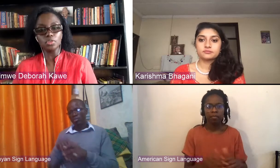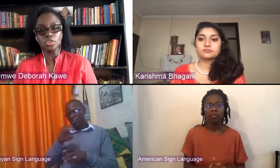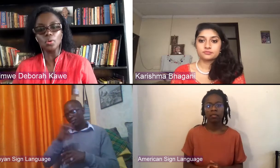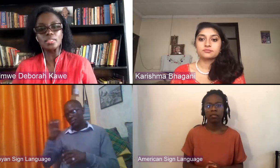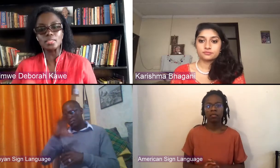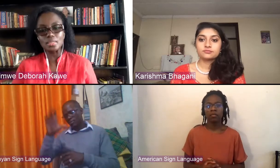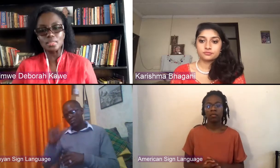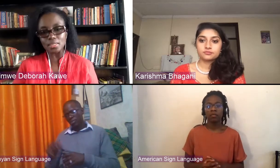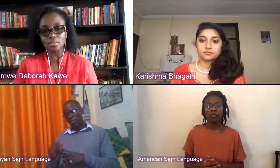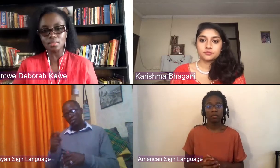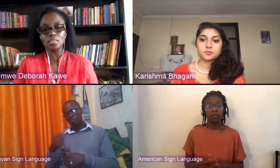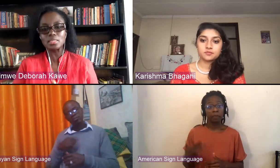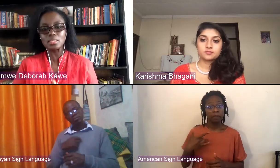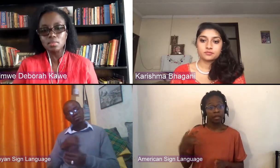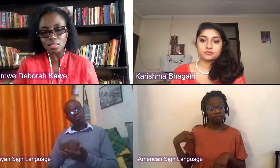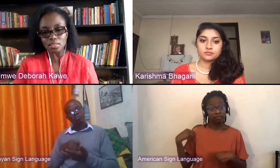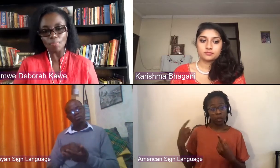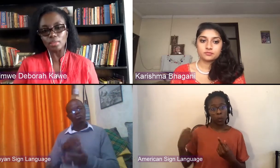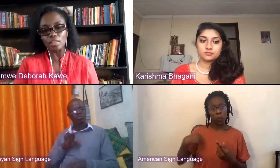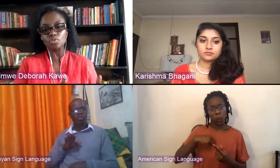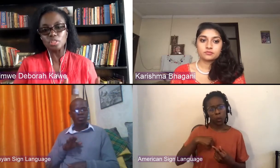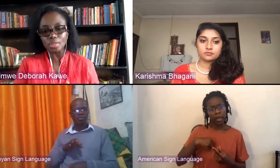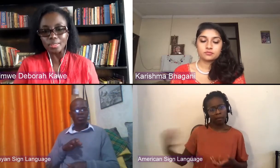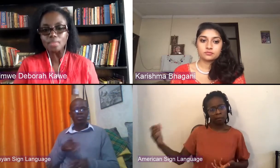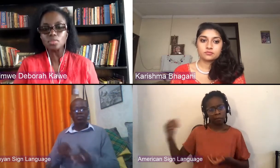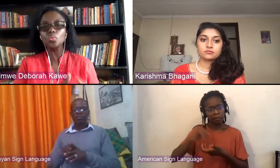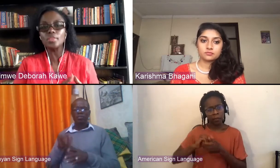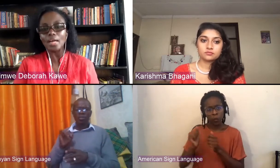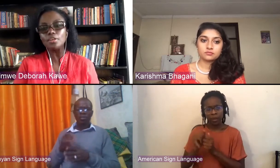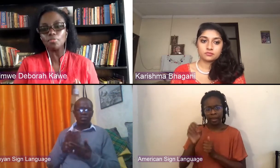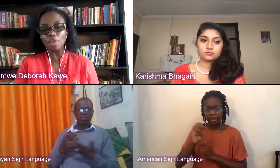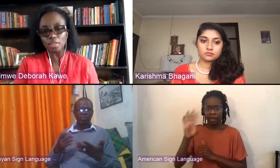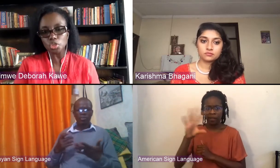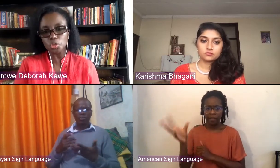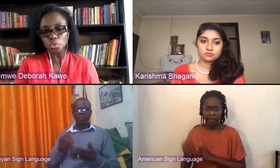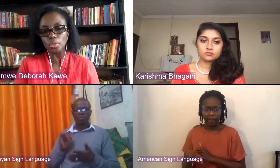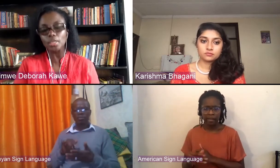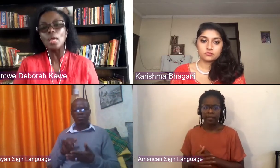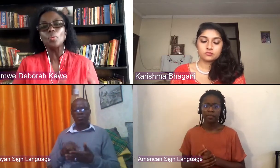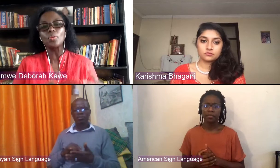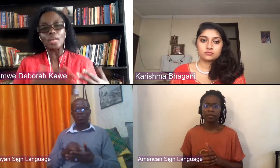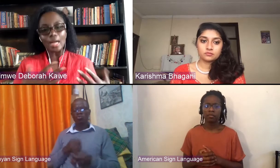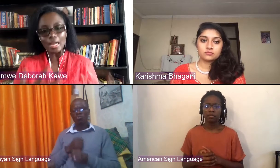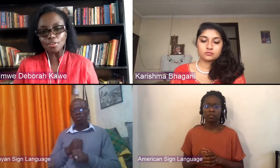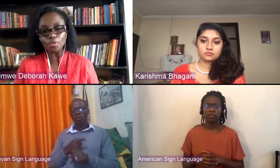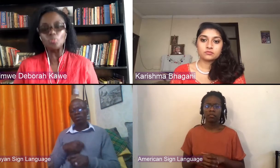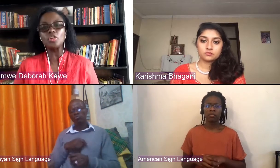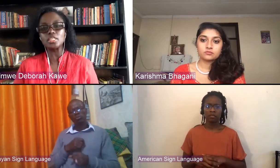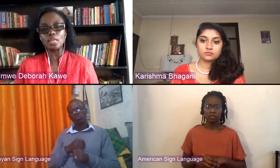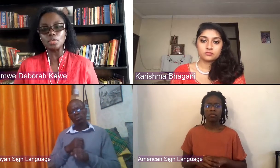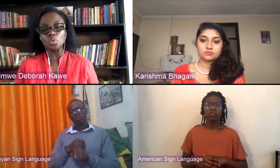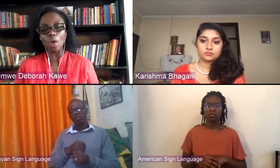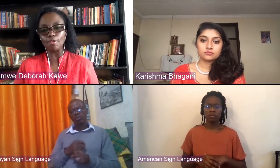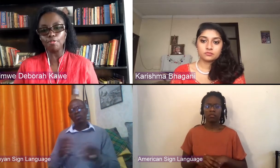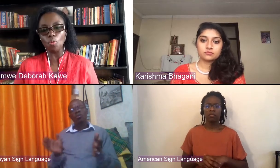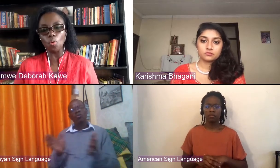So is this something that resonates with the kind of work that you're doing with a kind of community that you work for